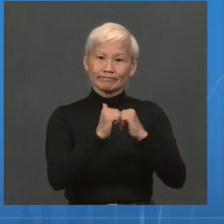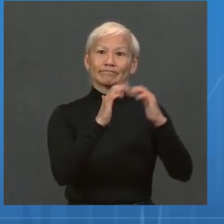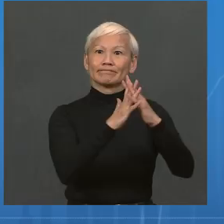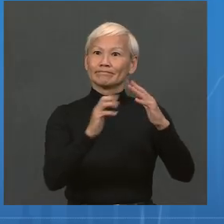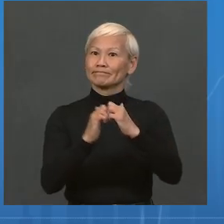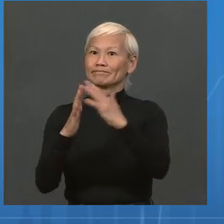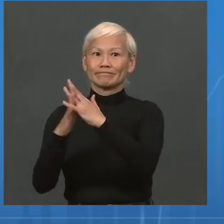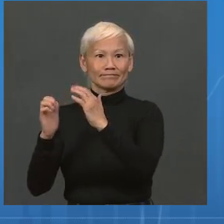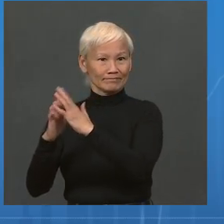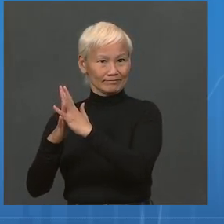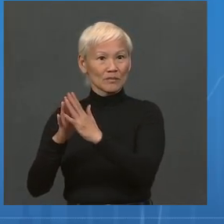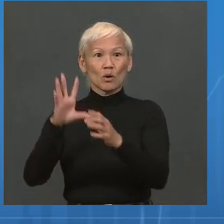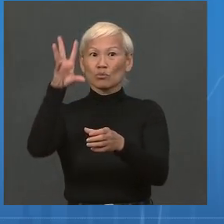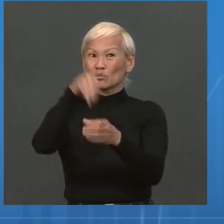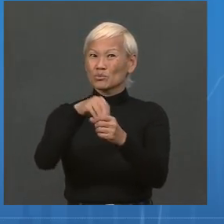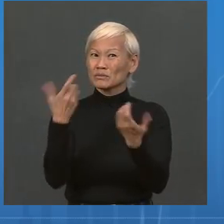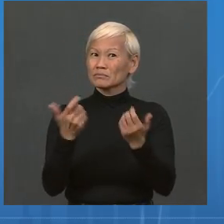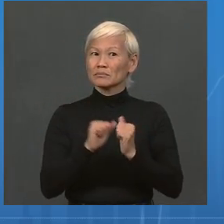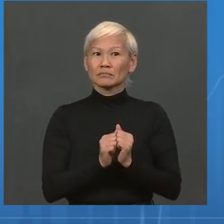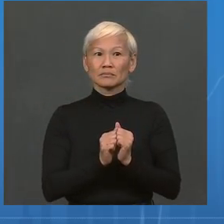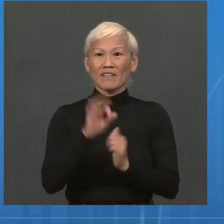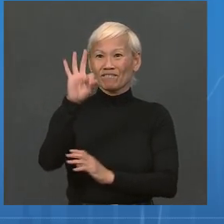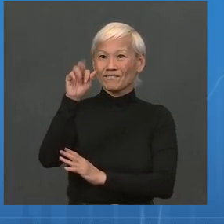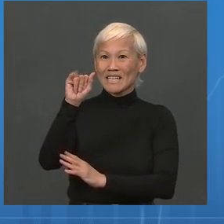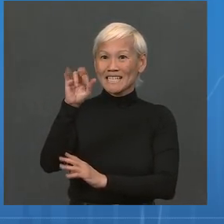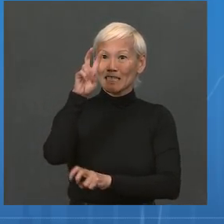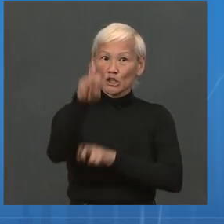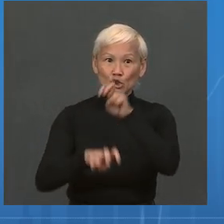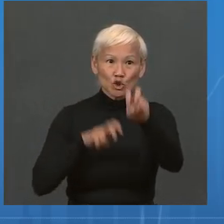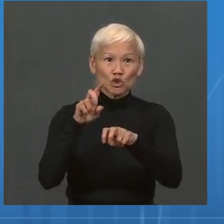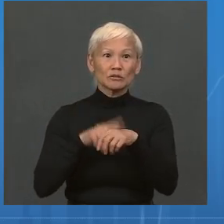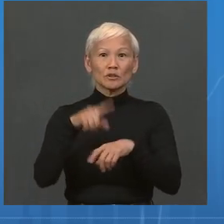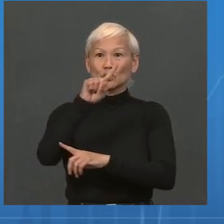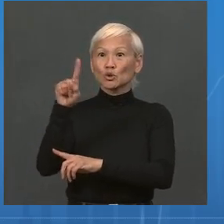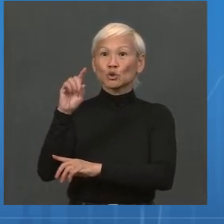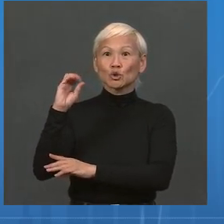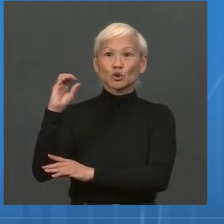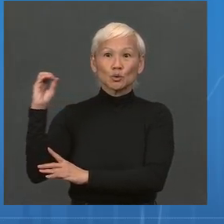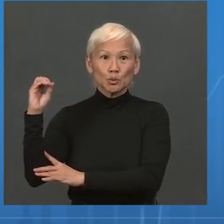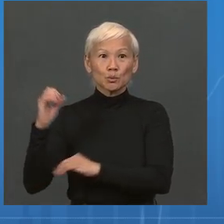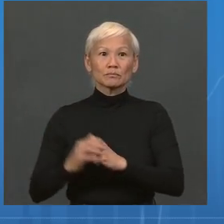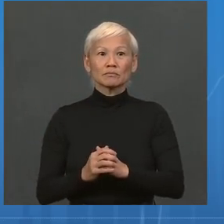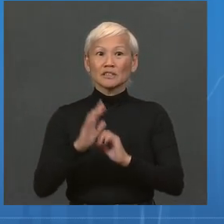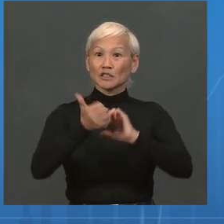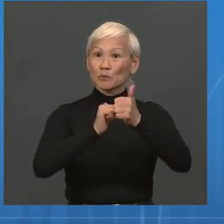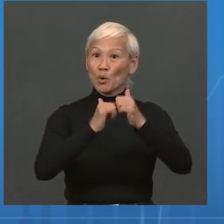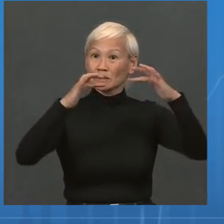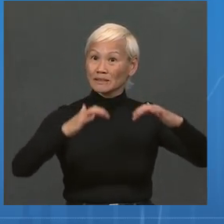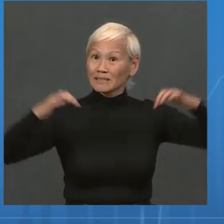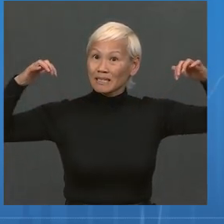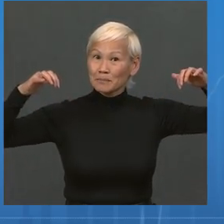fairs, zoos, and community centers. And across the country, schools will partner with vaccine providers